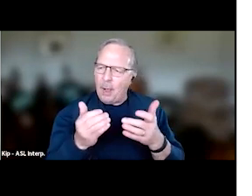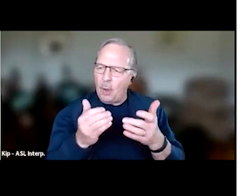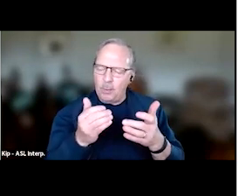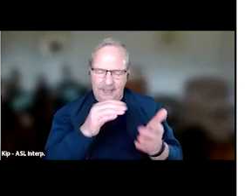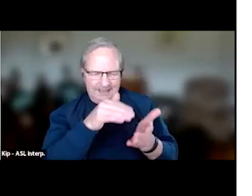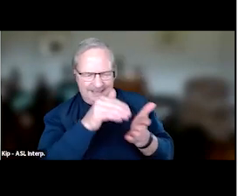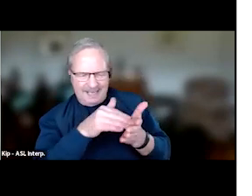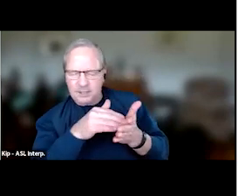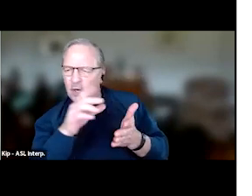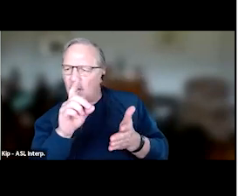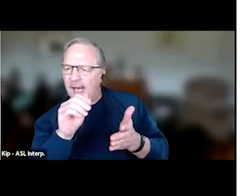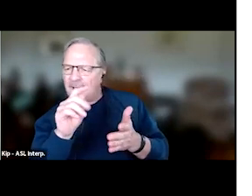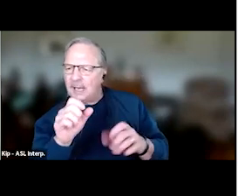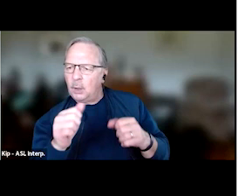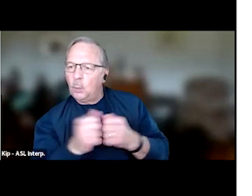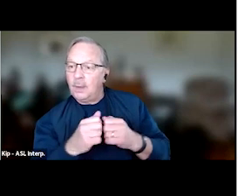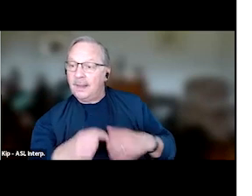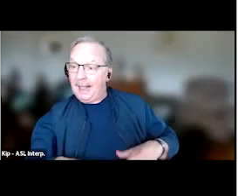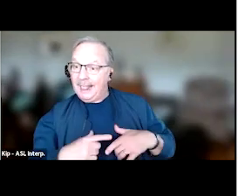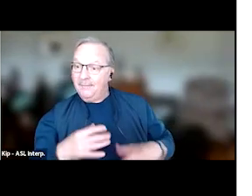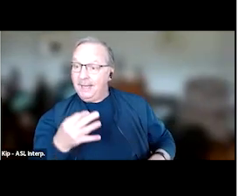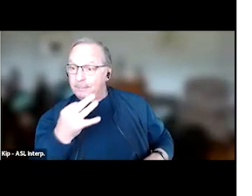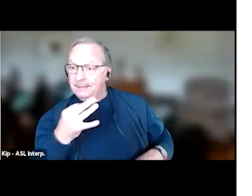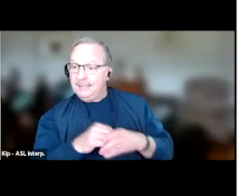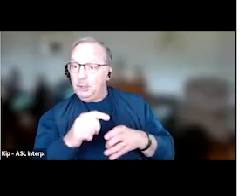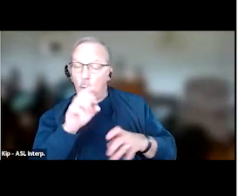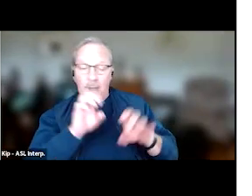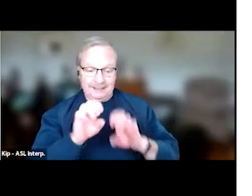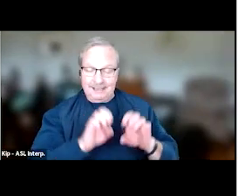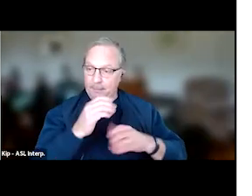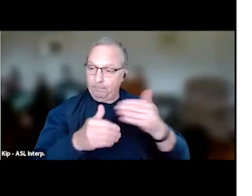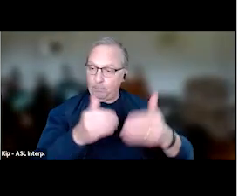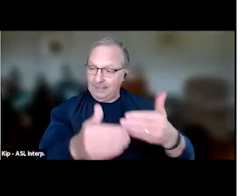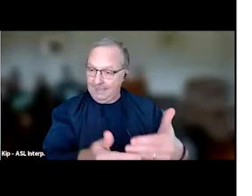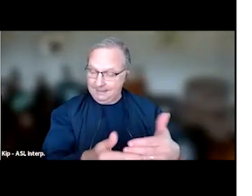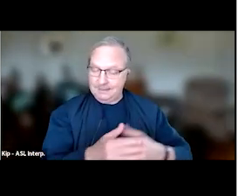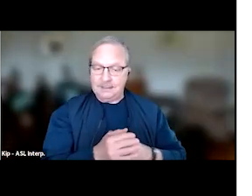from people with lived expertise in your assessment process. And there's this really great quote